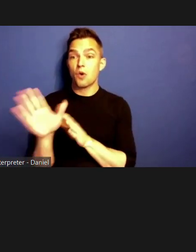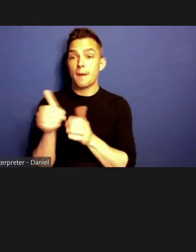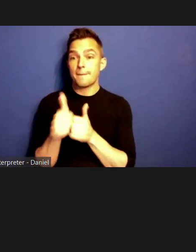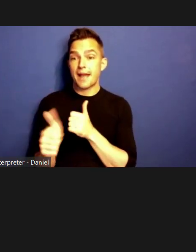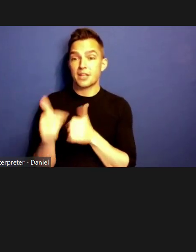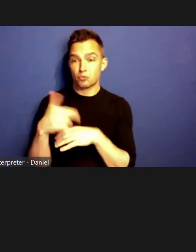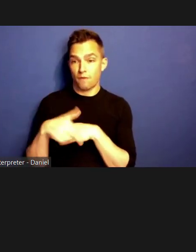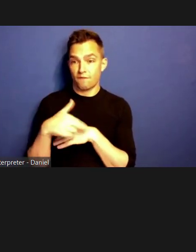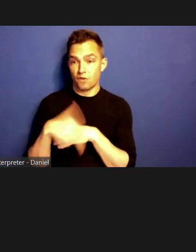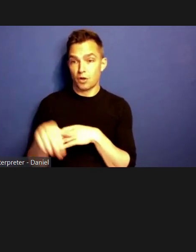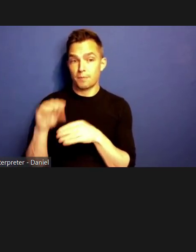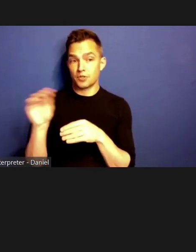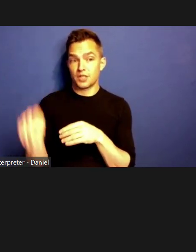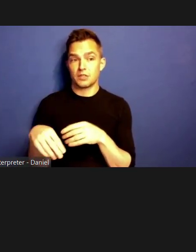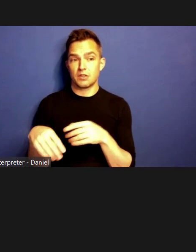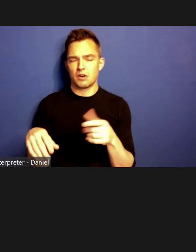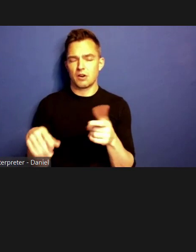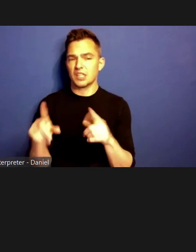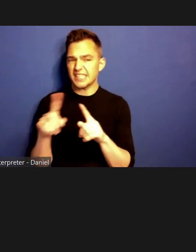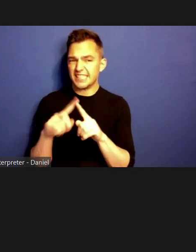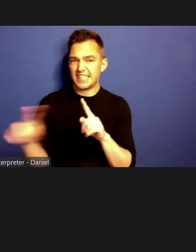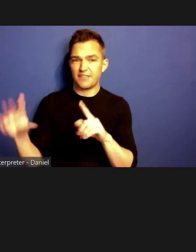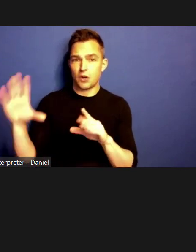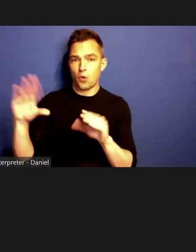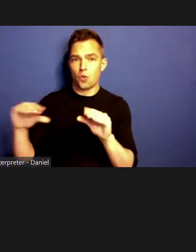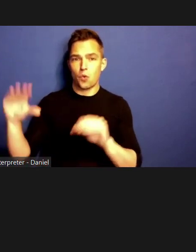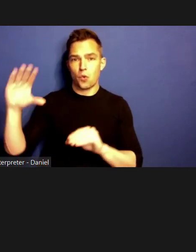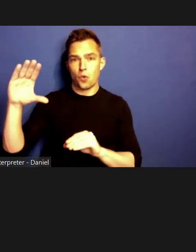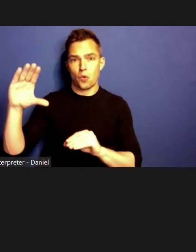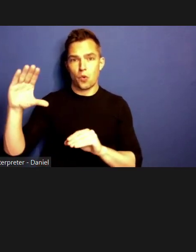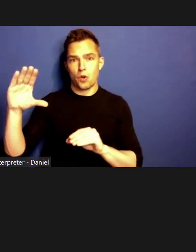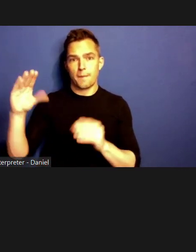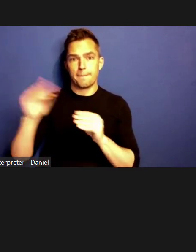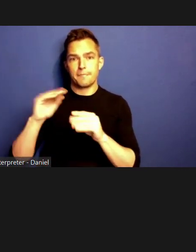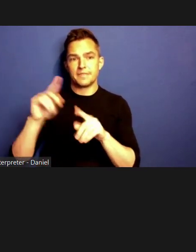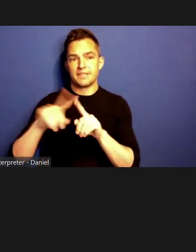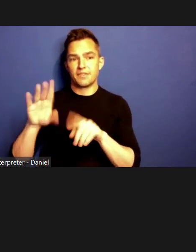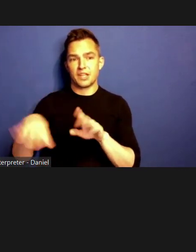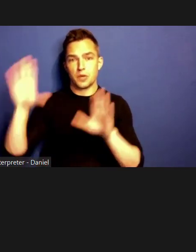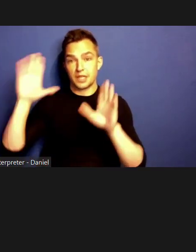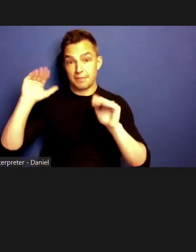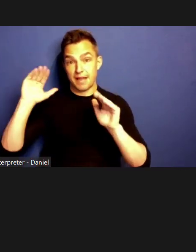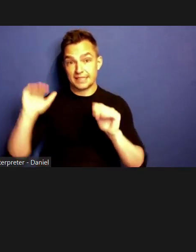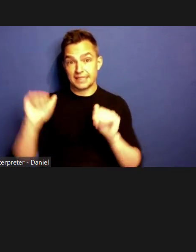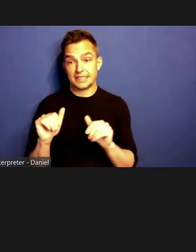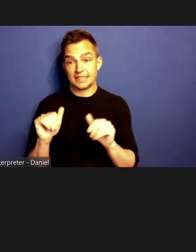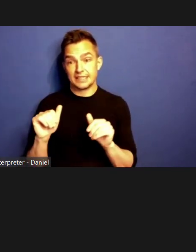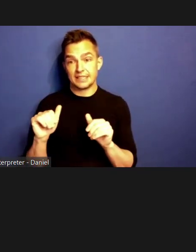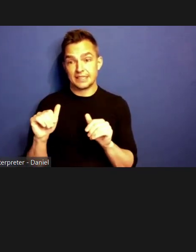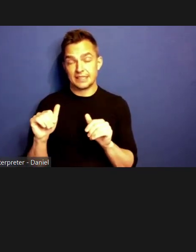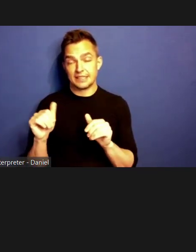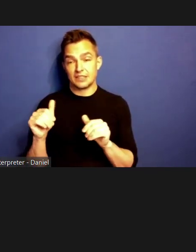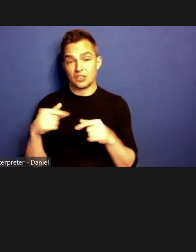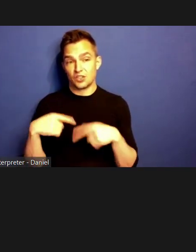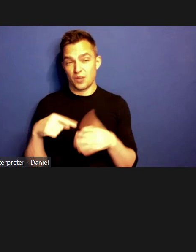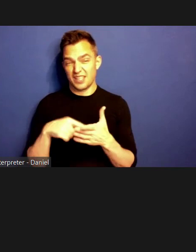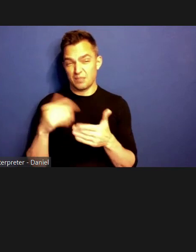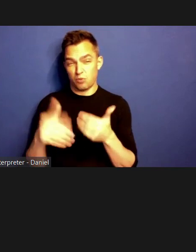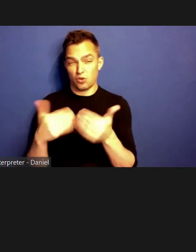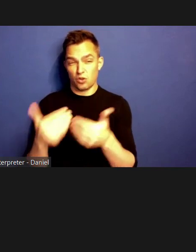different from what we anticipate at any point in this protocol then you might want to seek technical assistance.